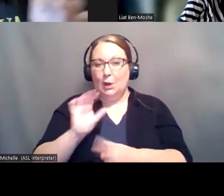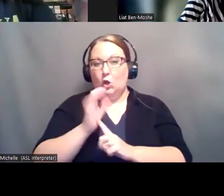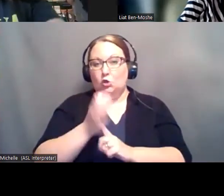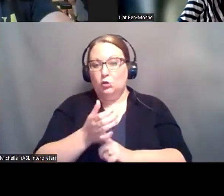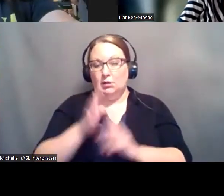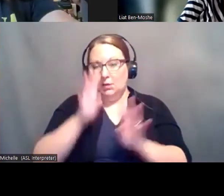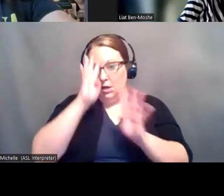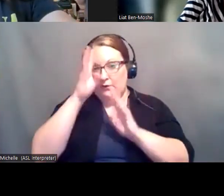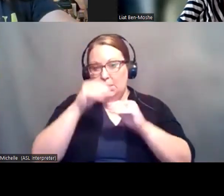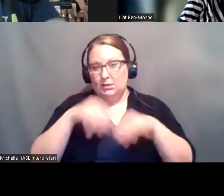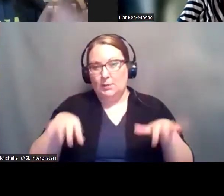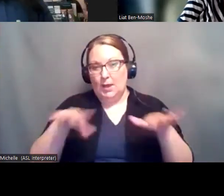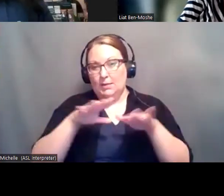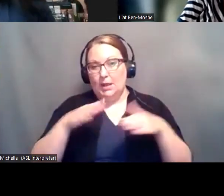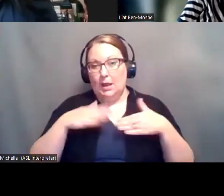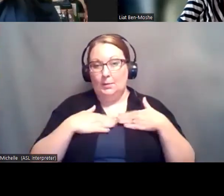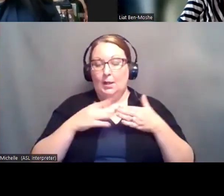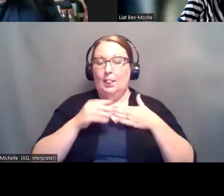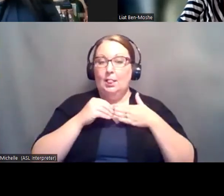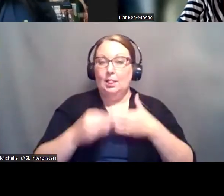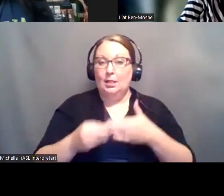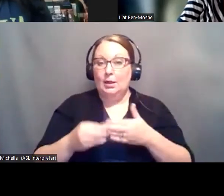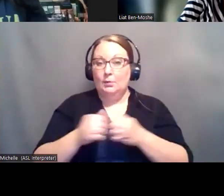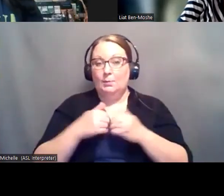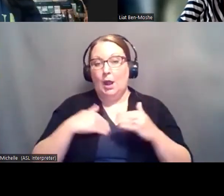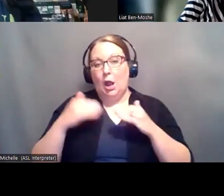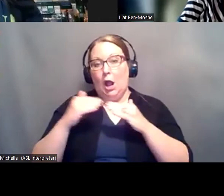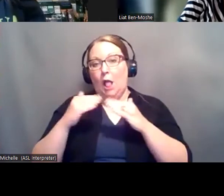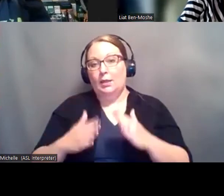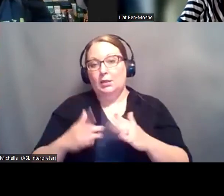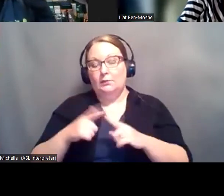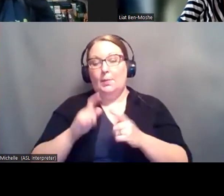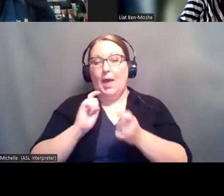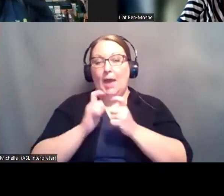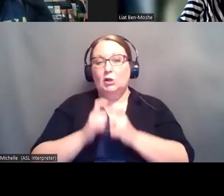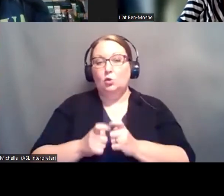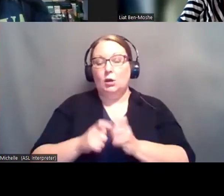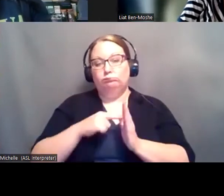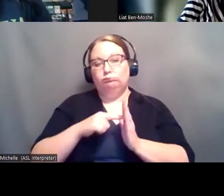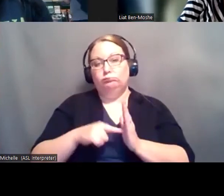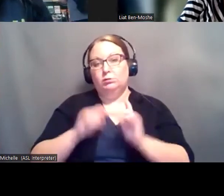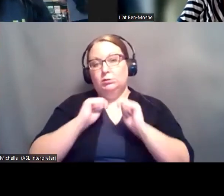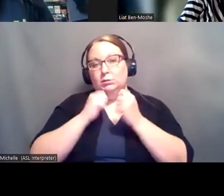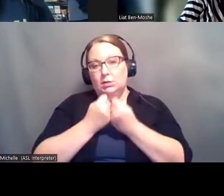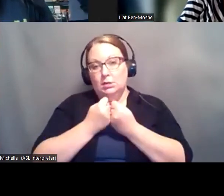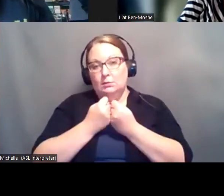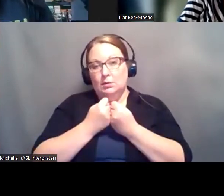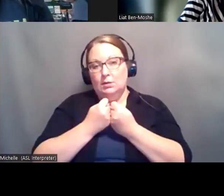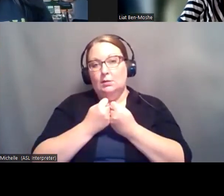I'm glad to lead with my wonderful colleagues on the editorial team, and that's housed at SU.